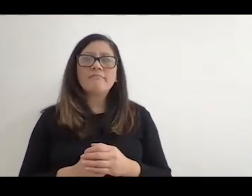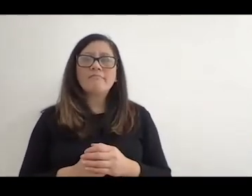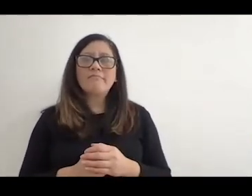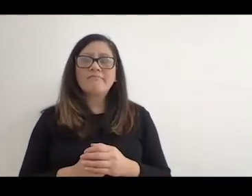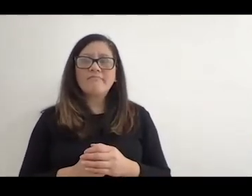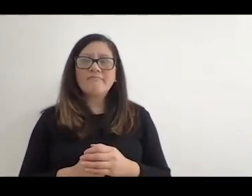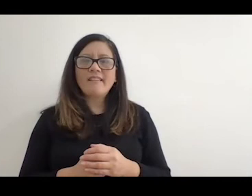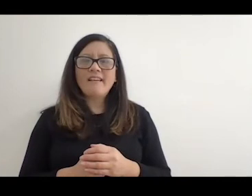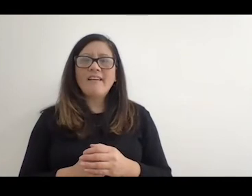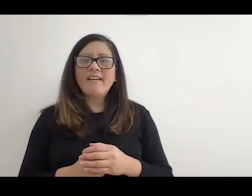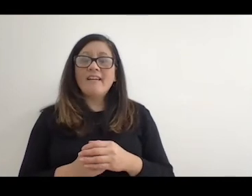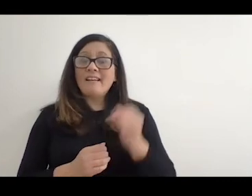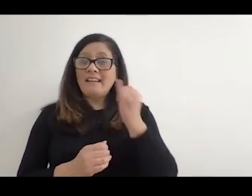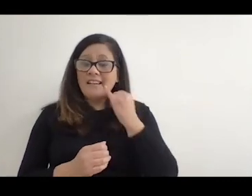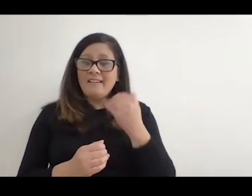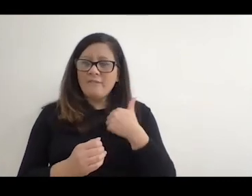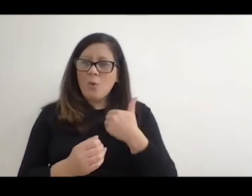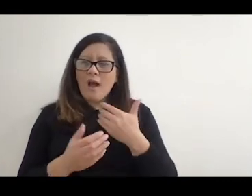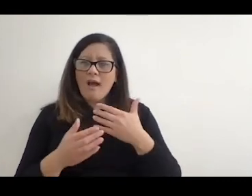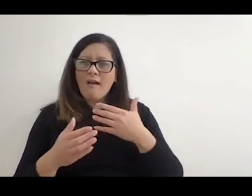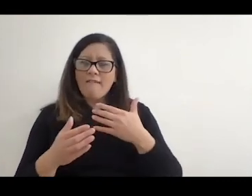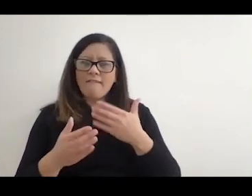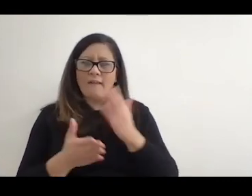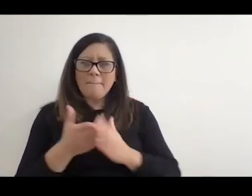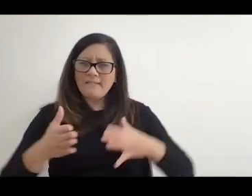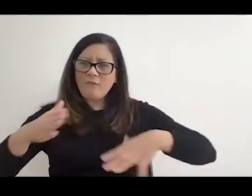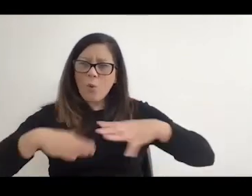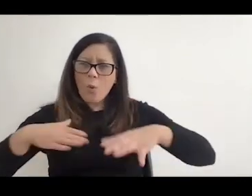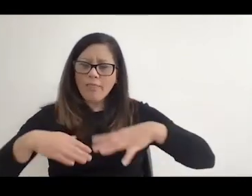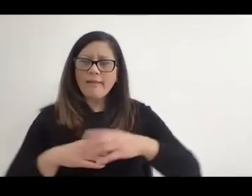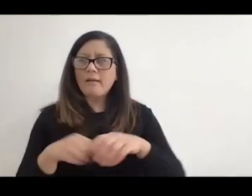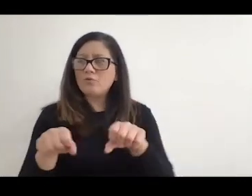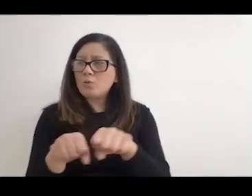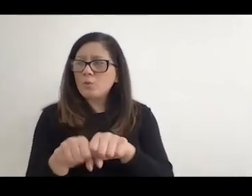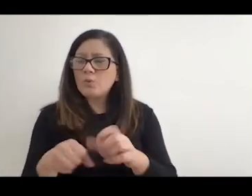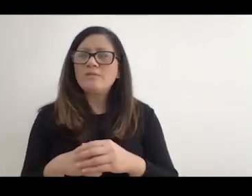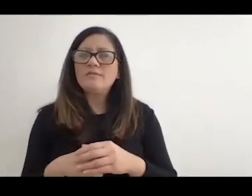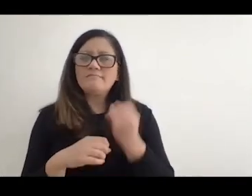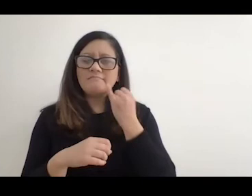and somedays I struggle with this, especially with my footwear. But if you find something and it's